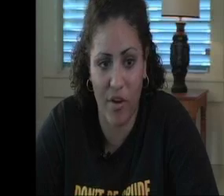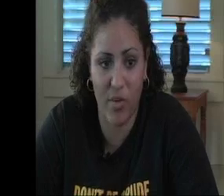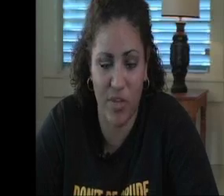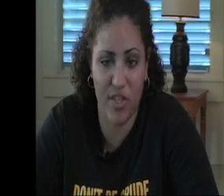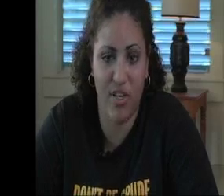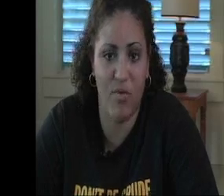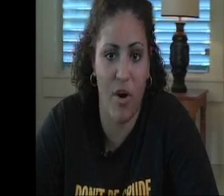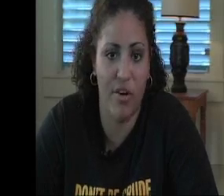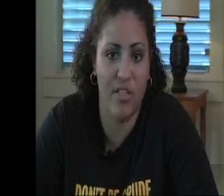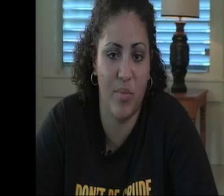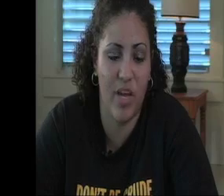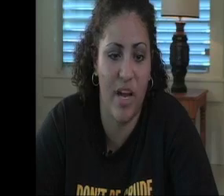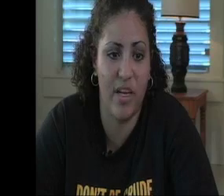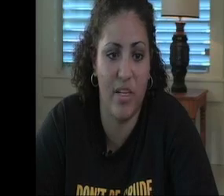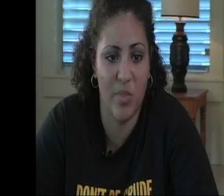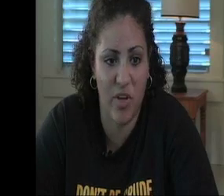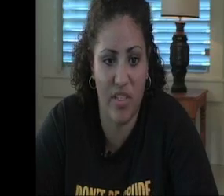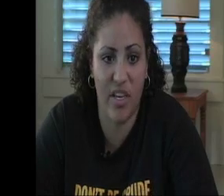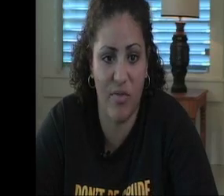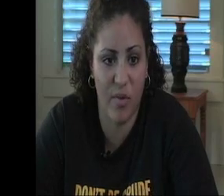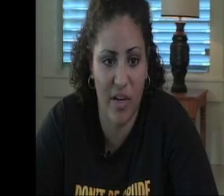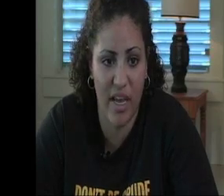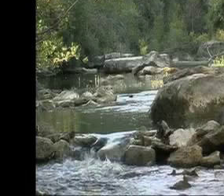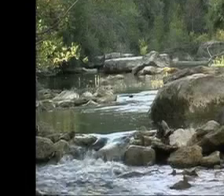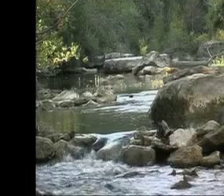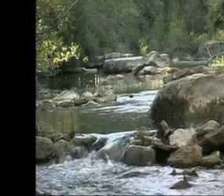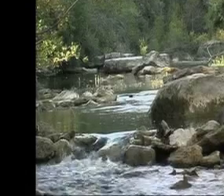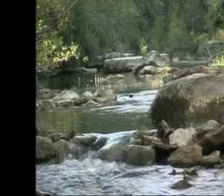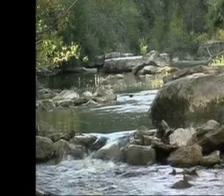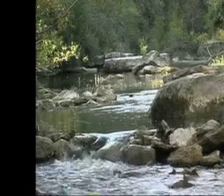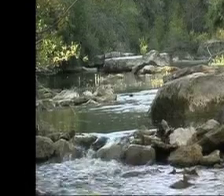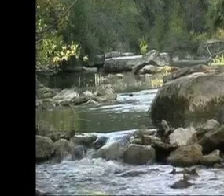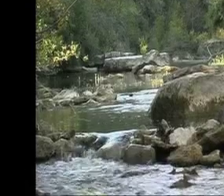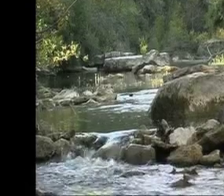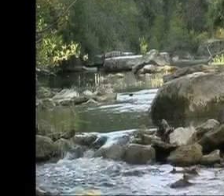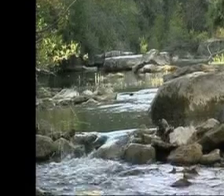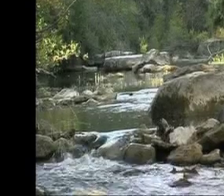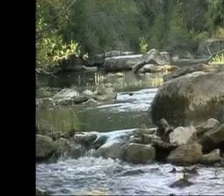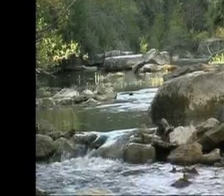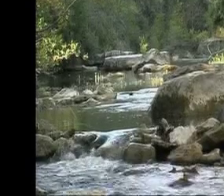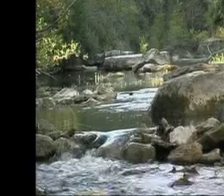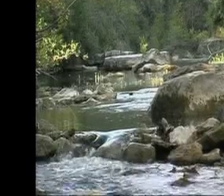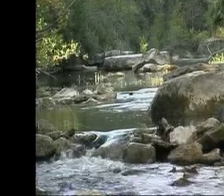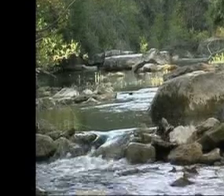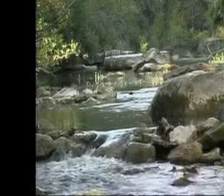which is enough water to supply a small city for one day. We live in a predominantly